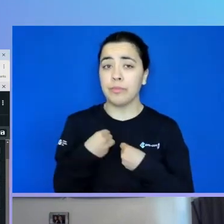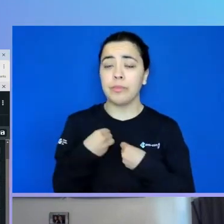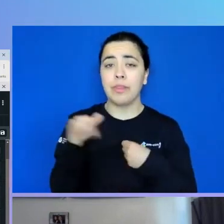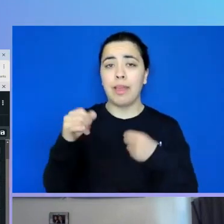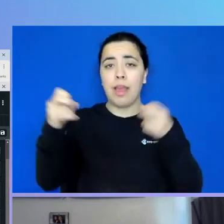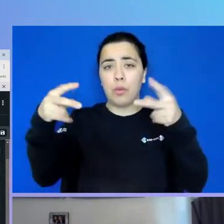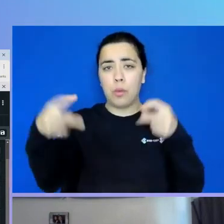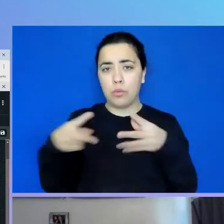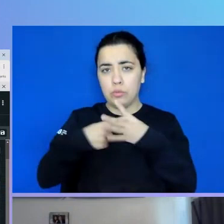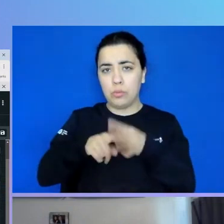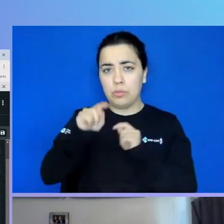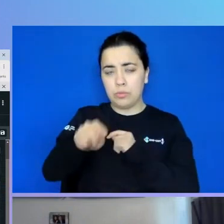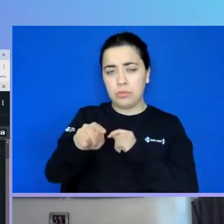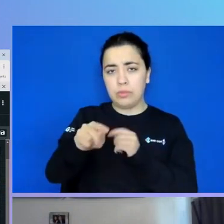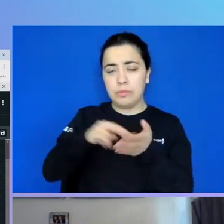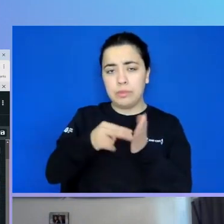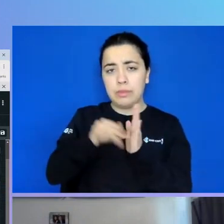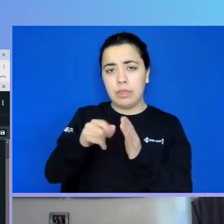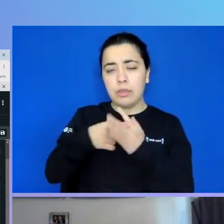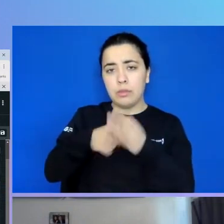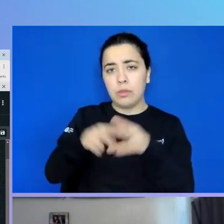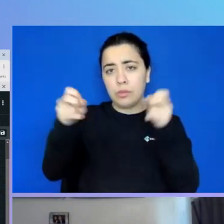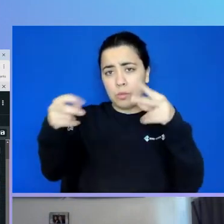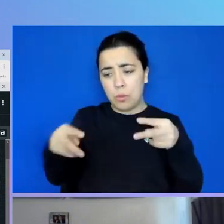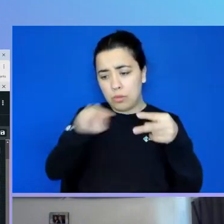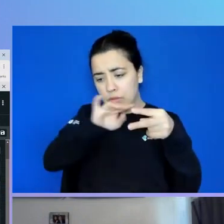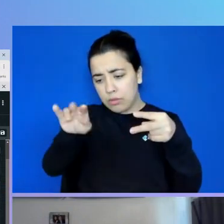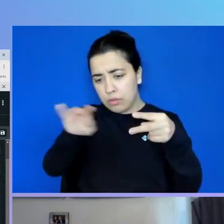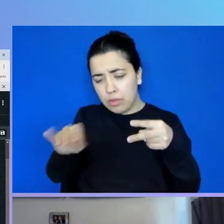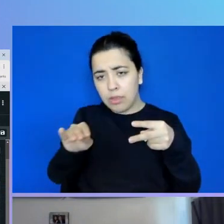telling me in source code. Exactly. Input class equals